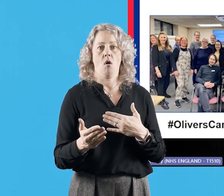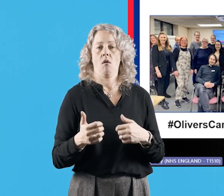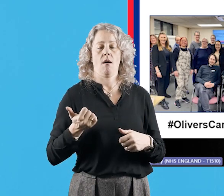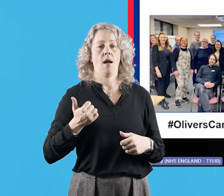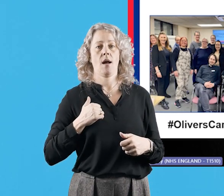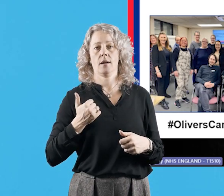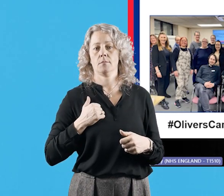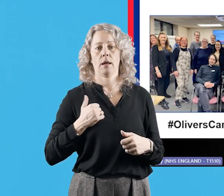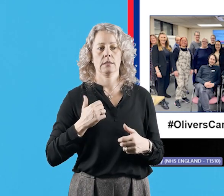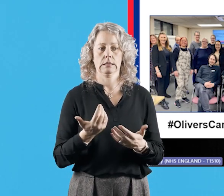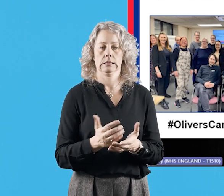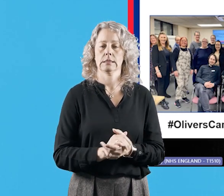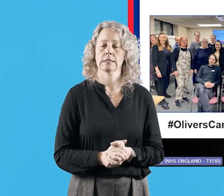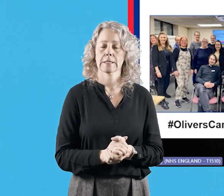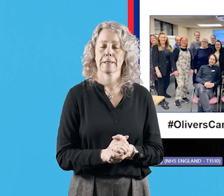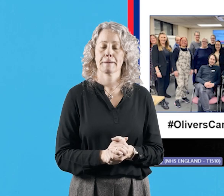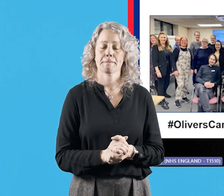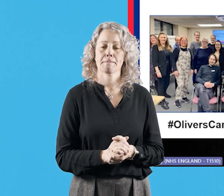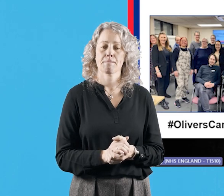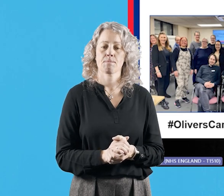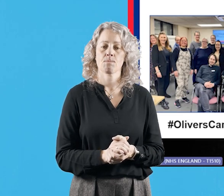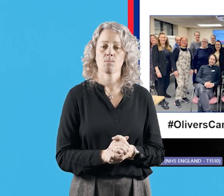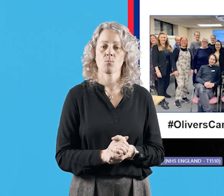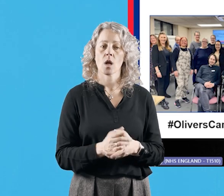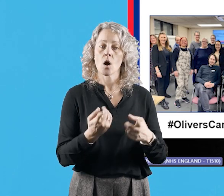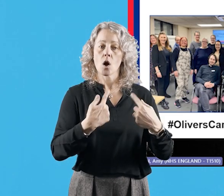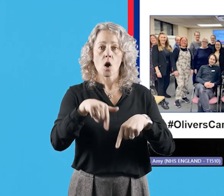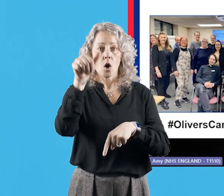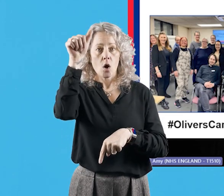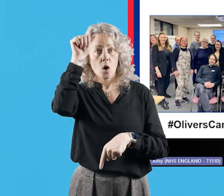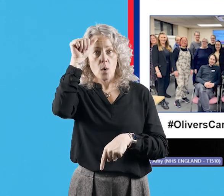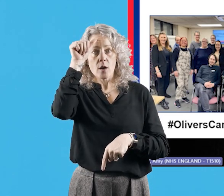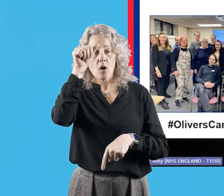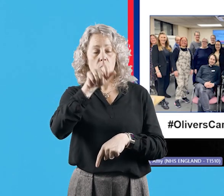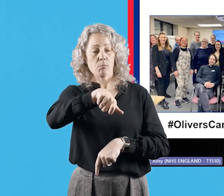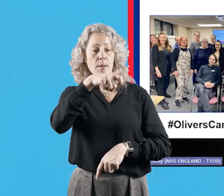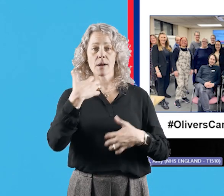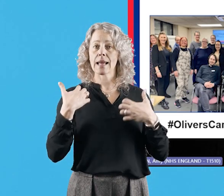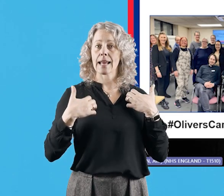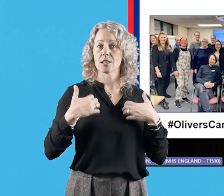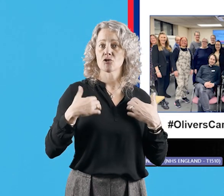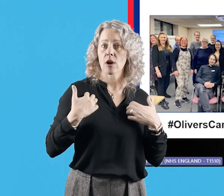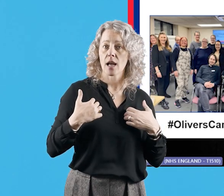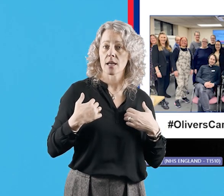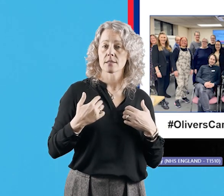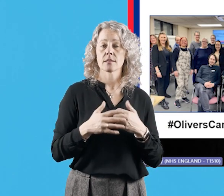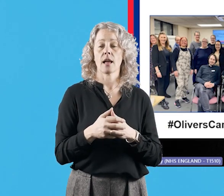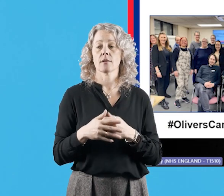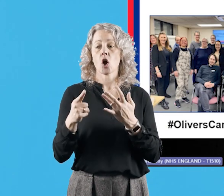health and social care where it was about 3 million. But we know that we've got interest from other kind of